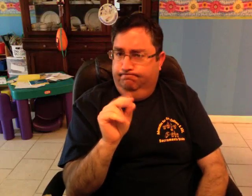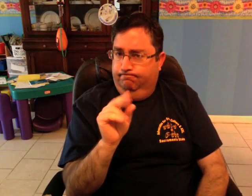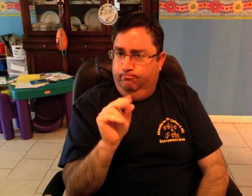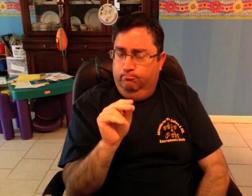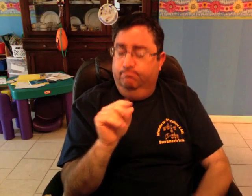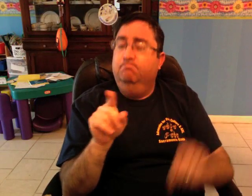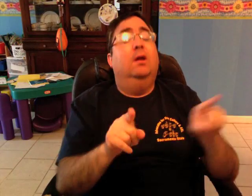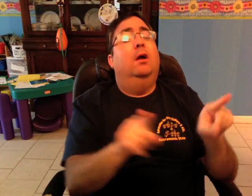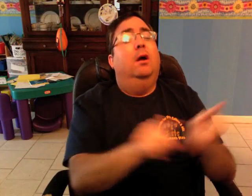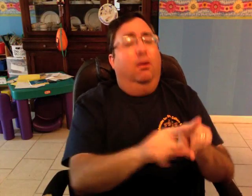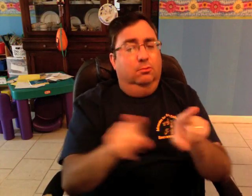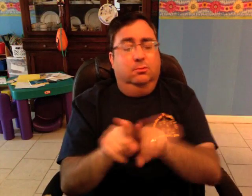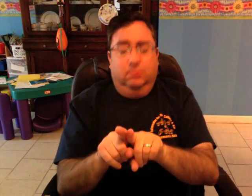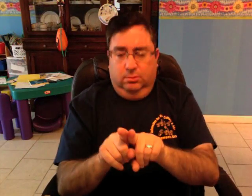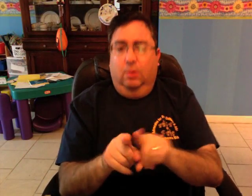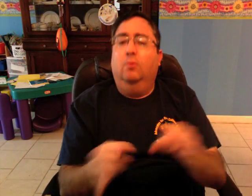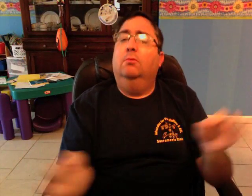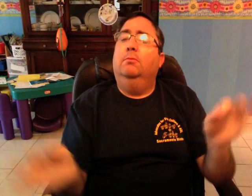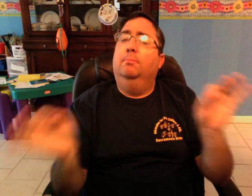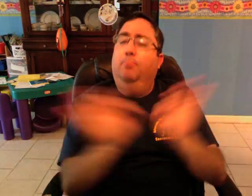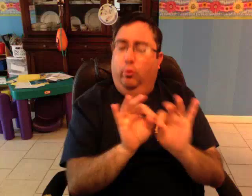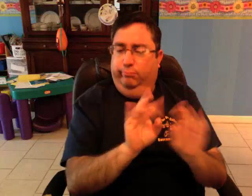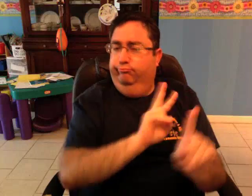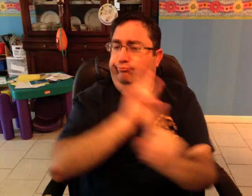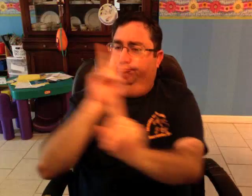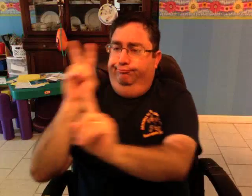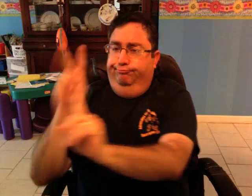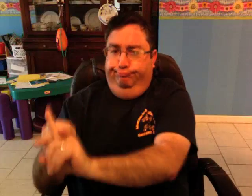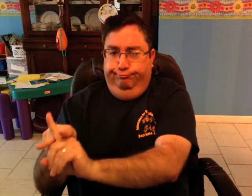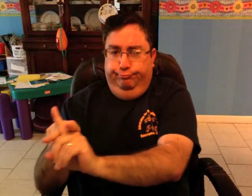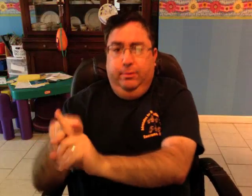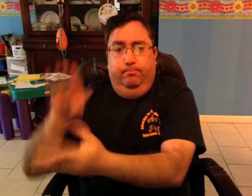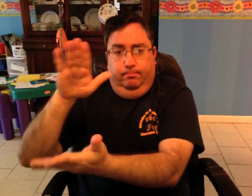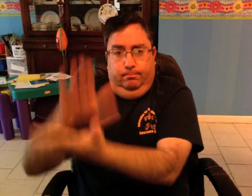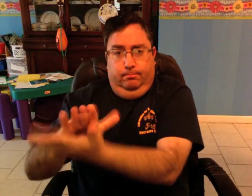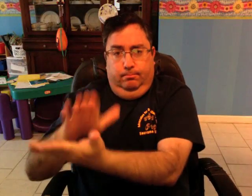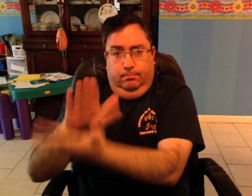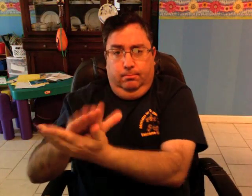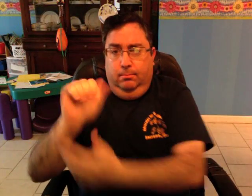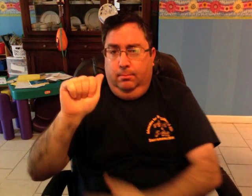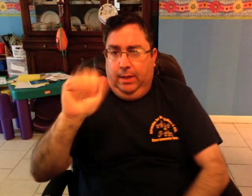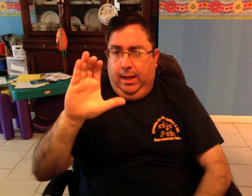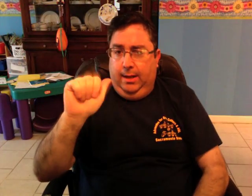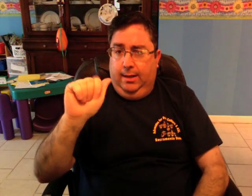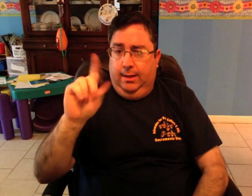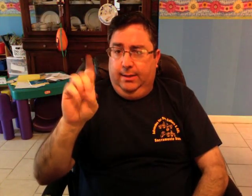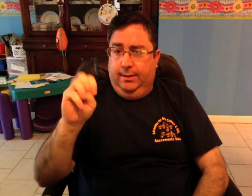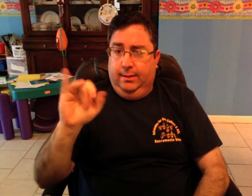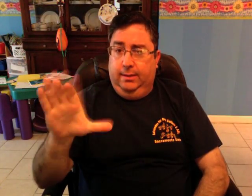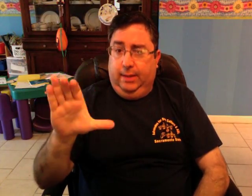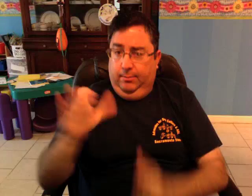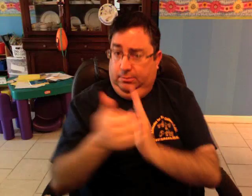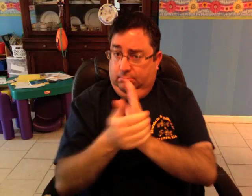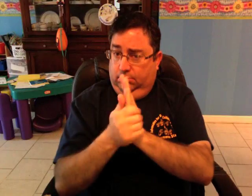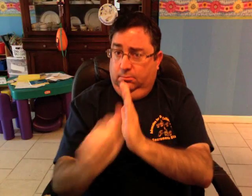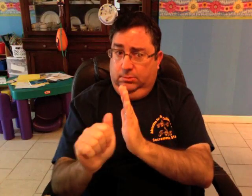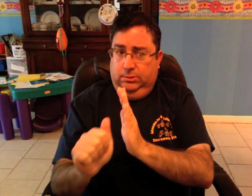it is also important for academic skills.